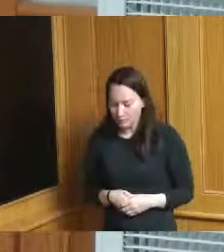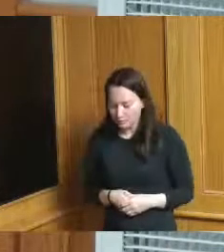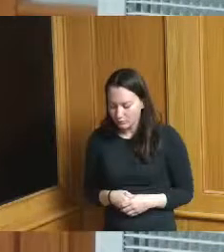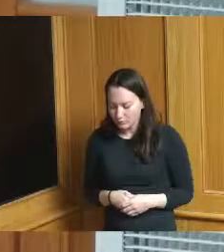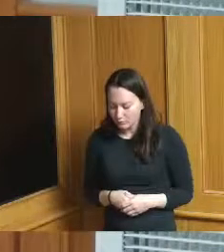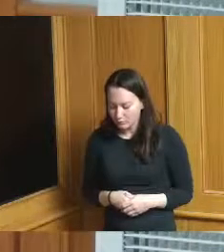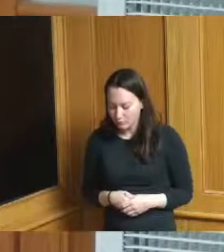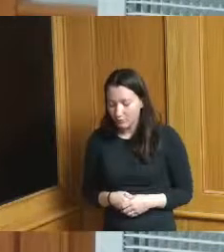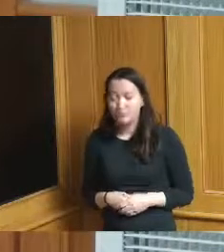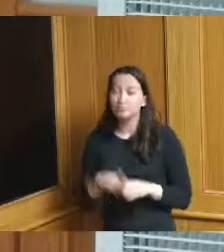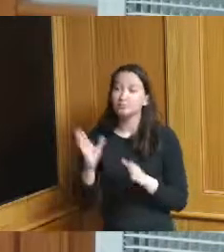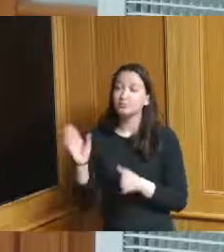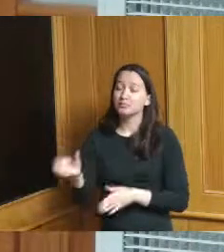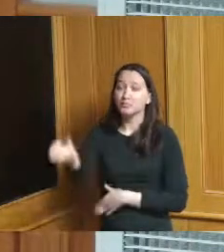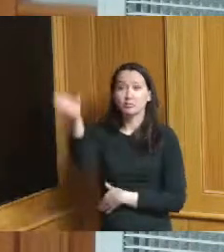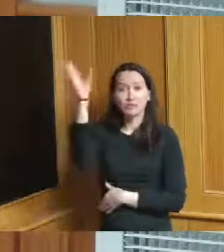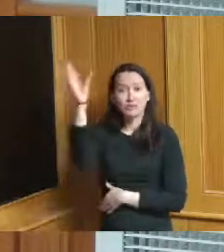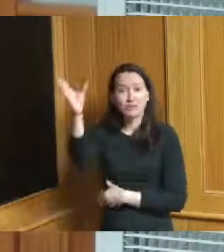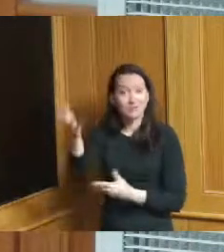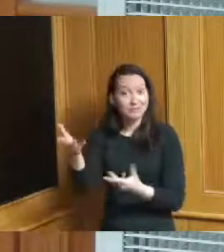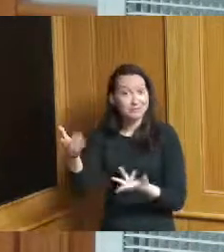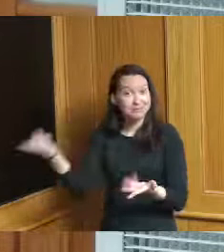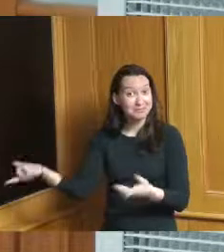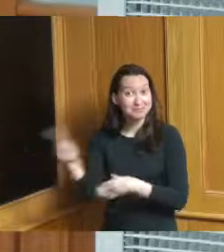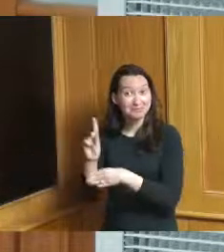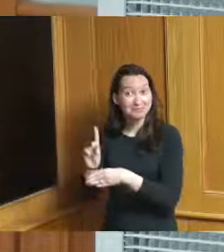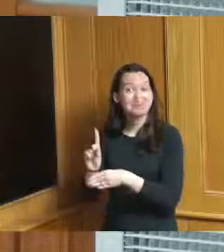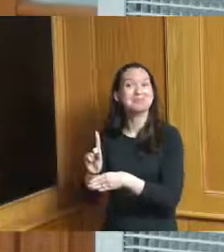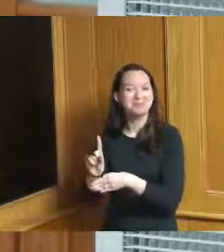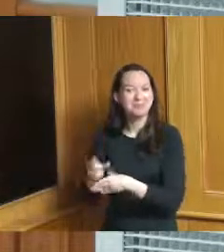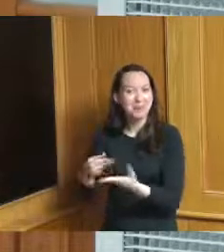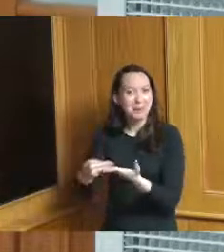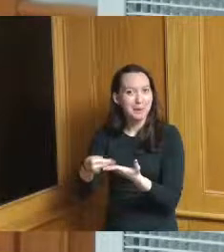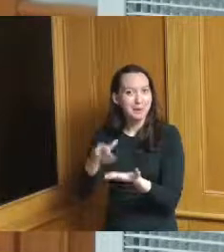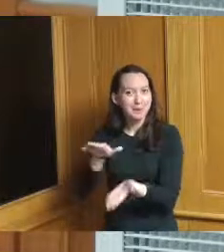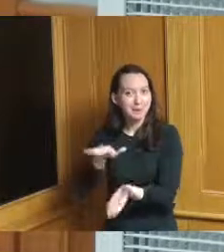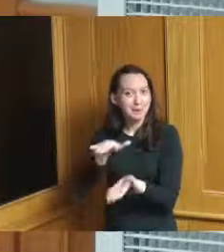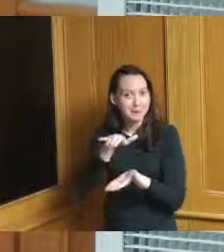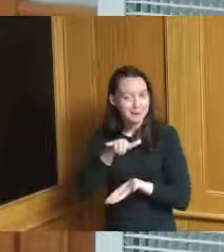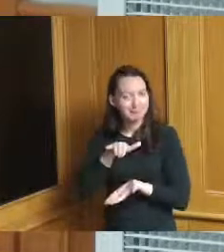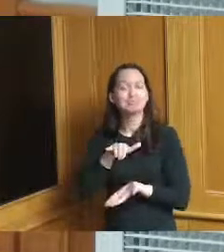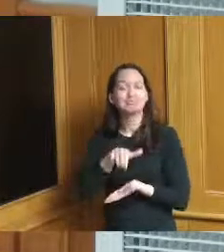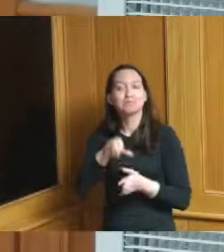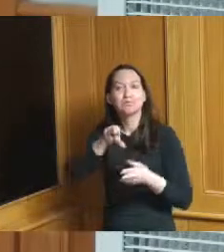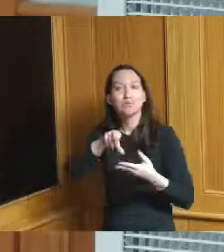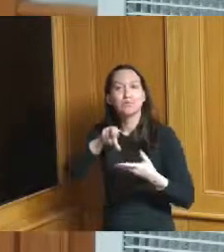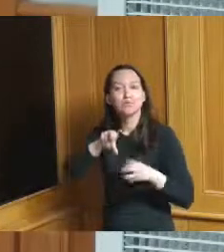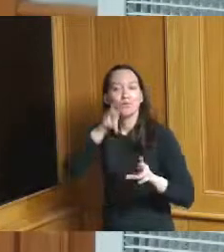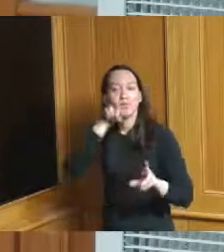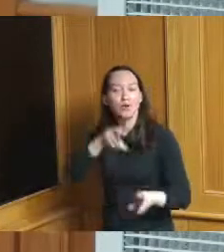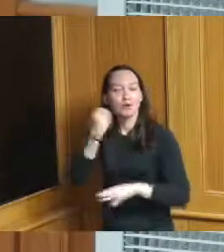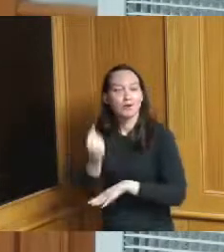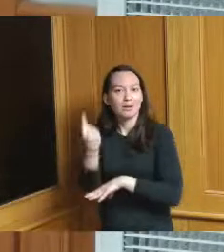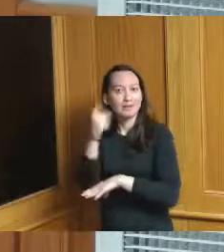we presented to you because of funding that you made available to us a report last December that